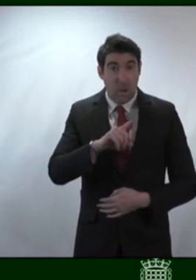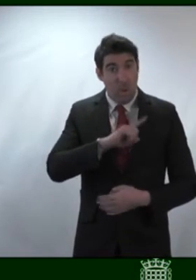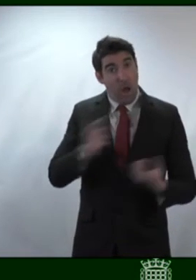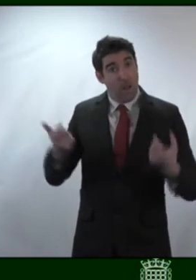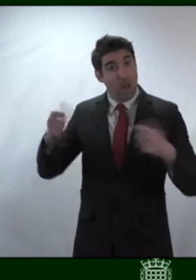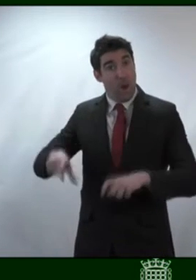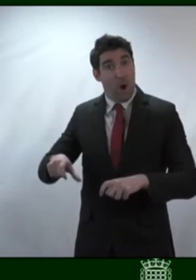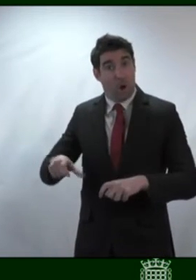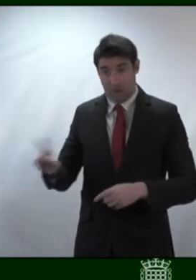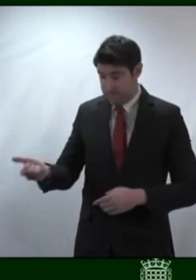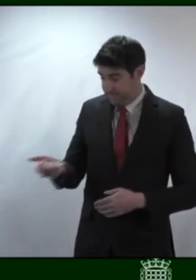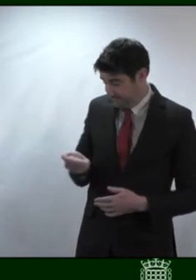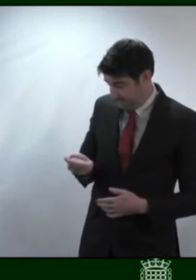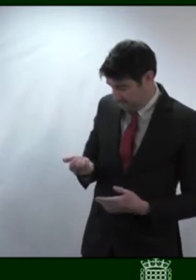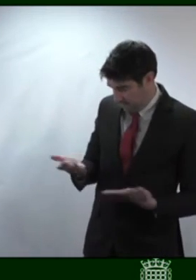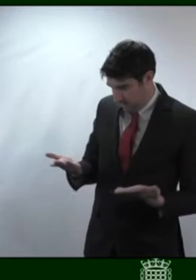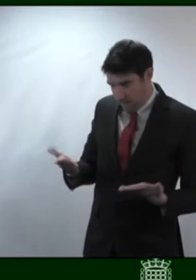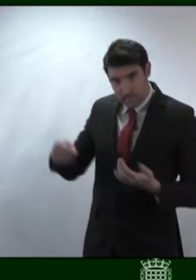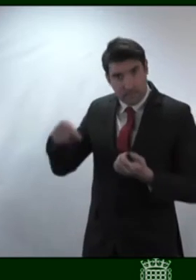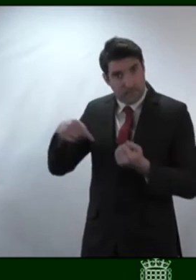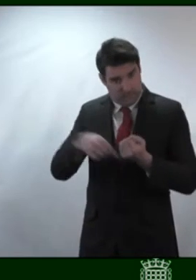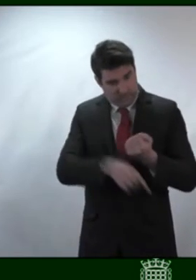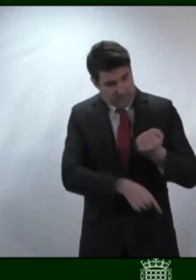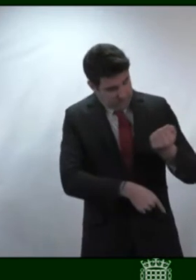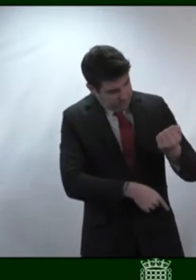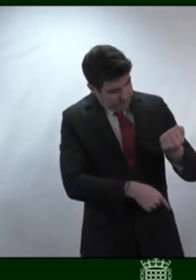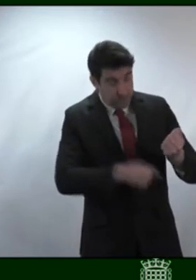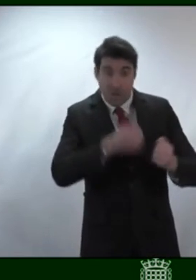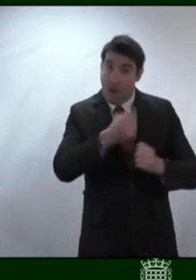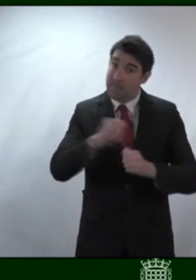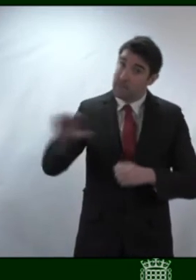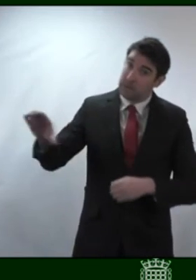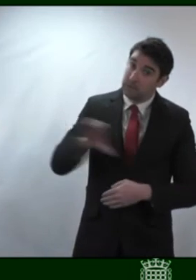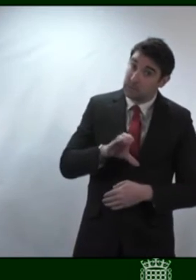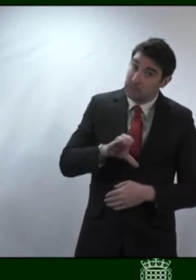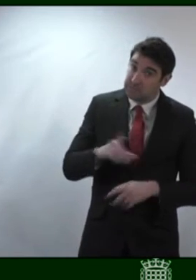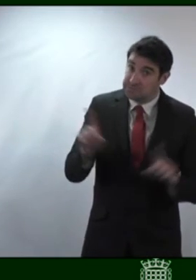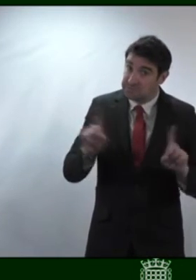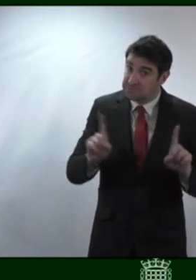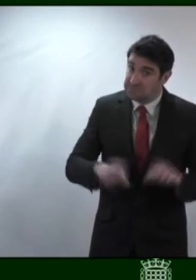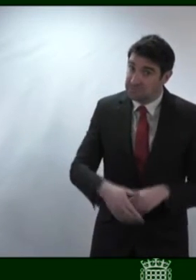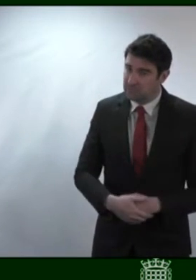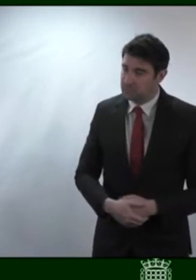give that sector in the weeks and months ahead? >> The Prime Minister